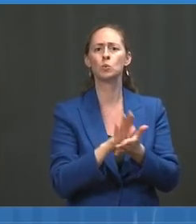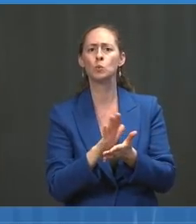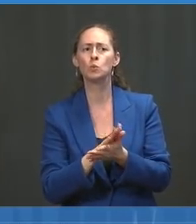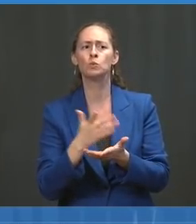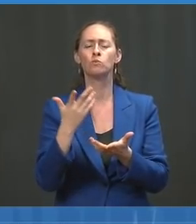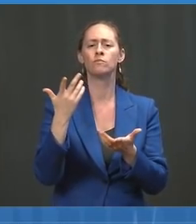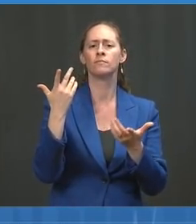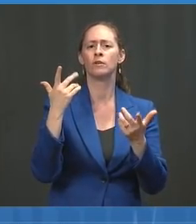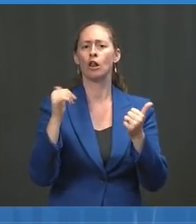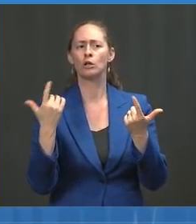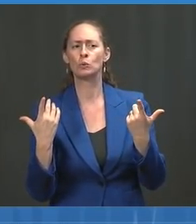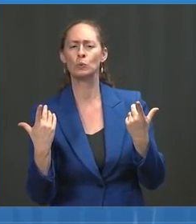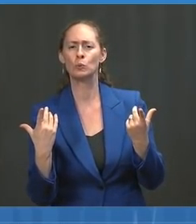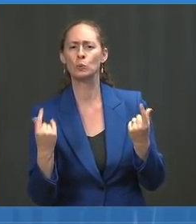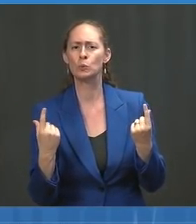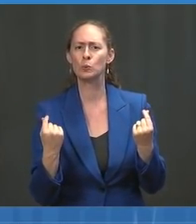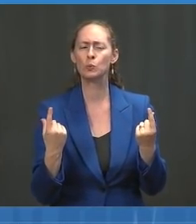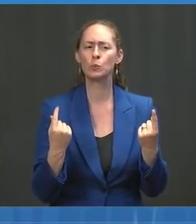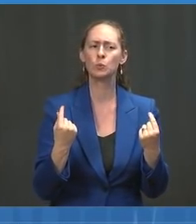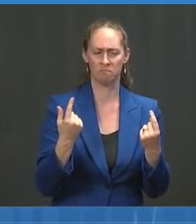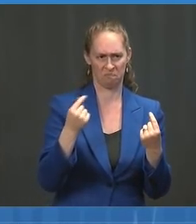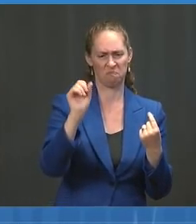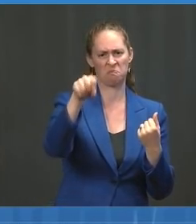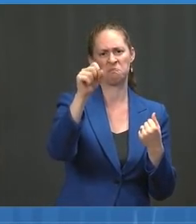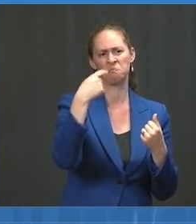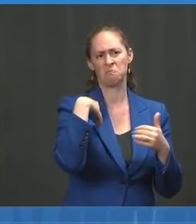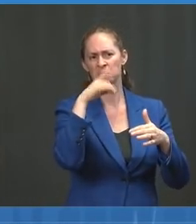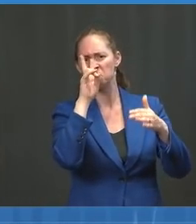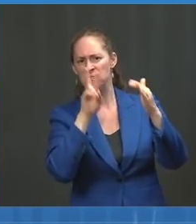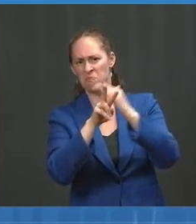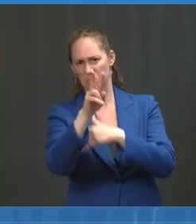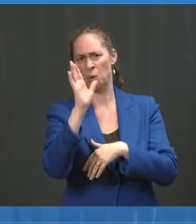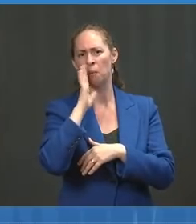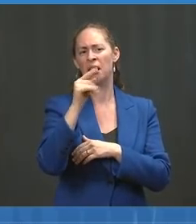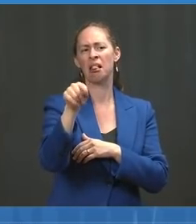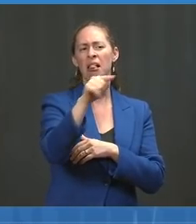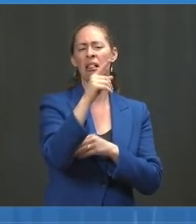we expect more and more vaccination requirements. They can help us end this pandemic.